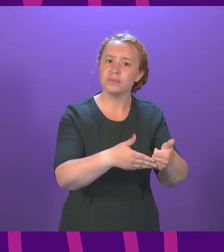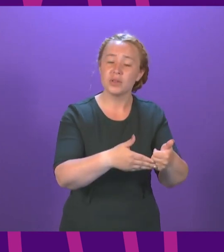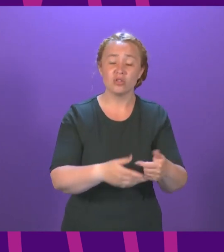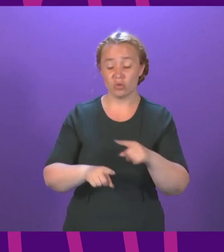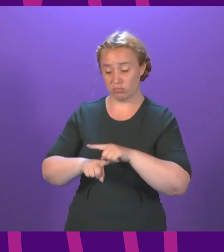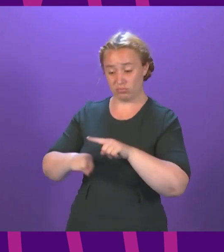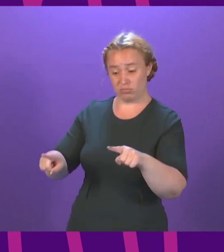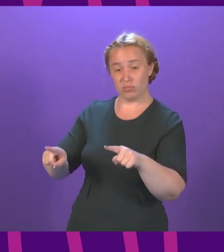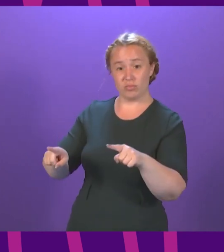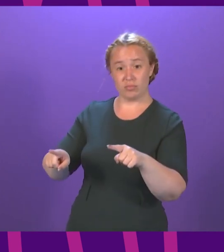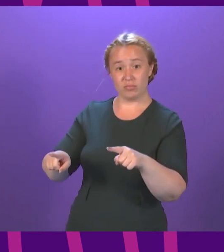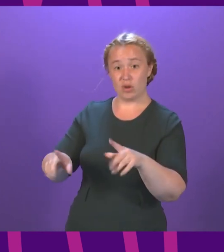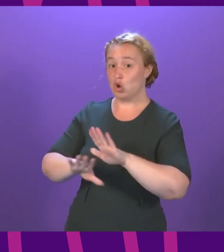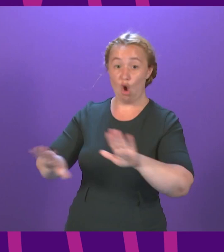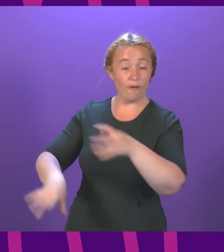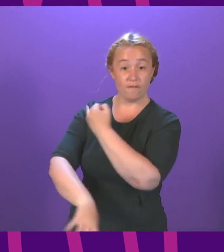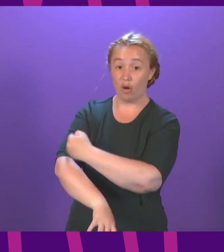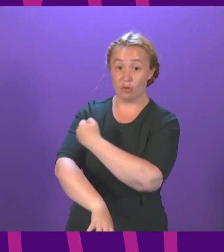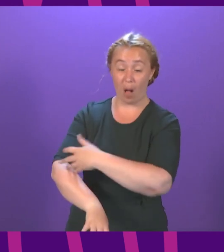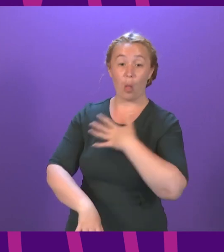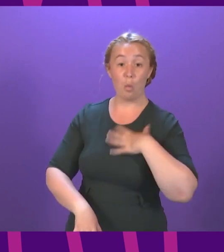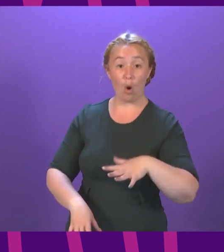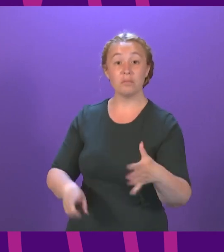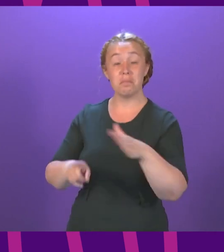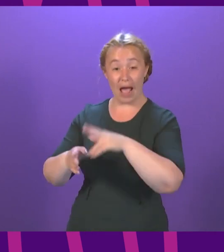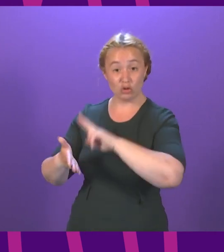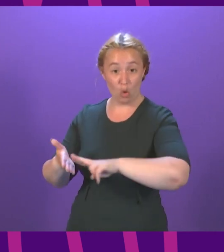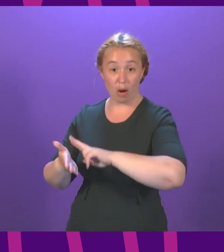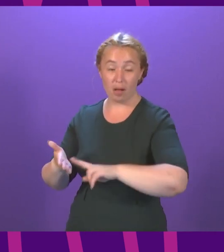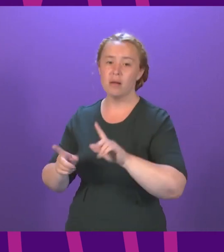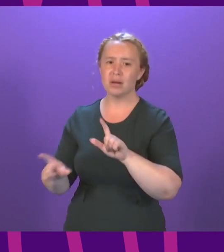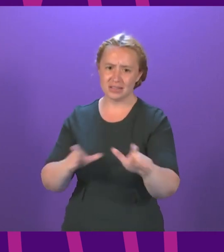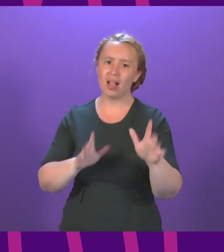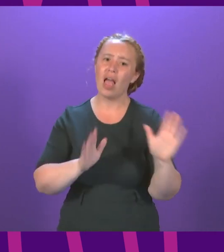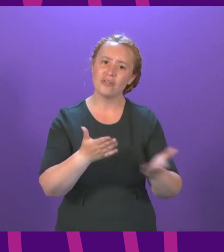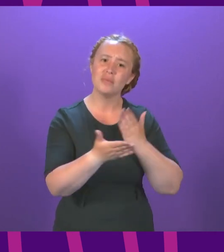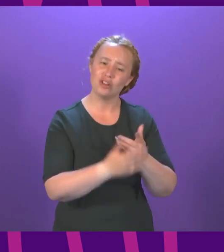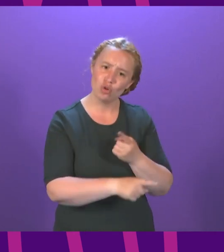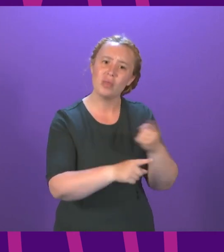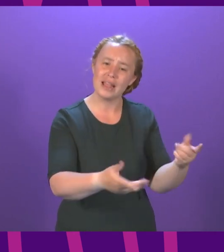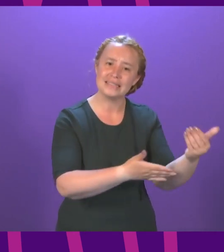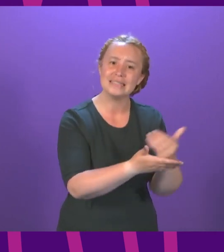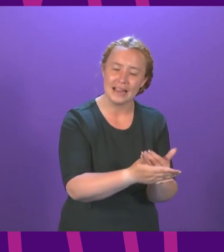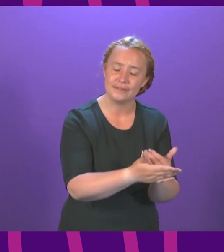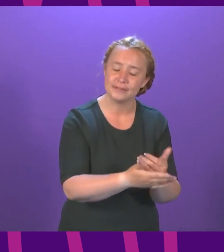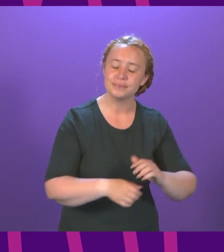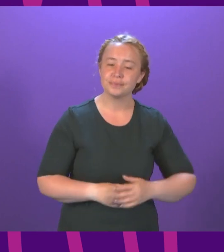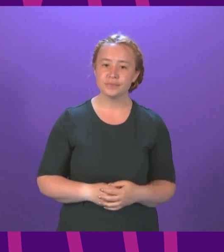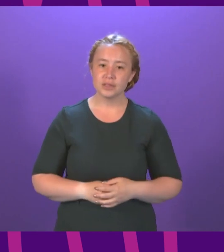back to normality and—for example—being able to throw away our face coverings. We are all experiencing the pandemic differently, but it is still the case